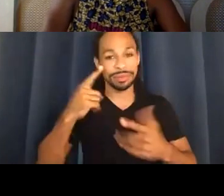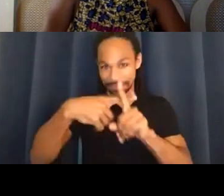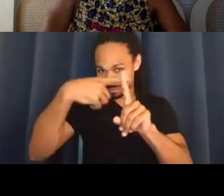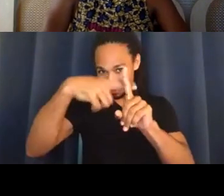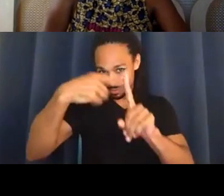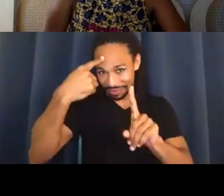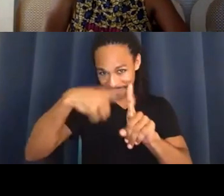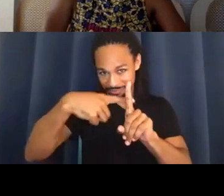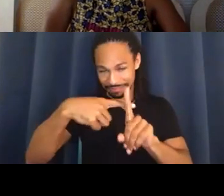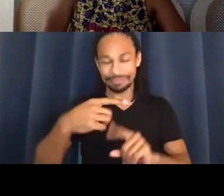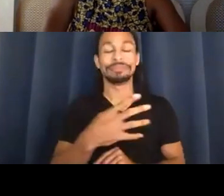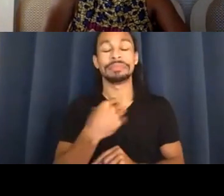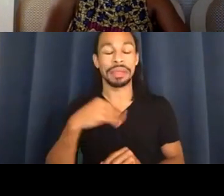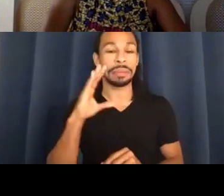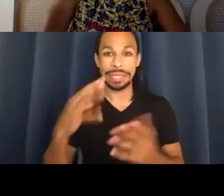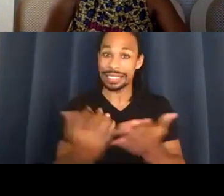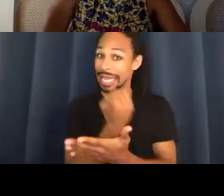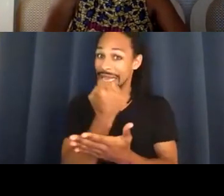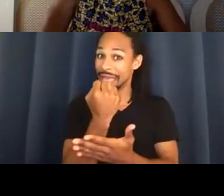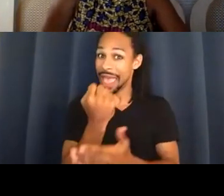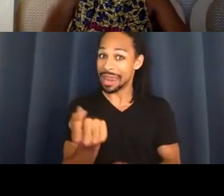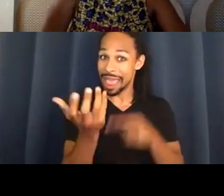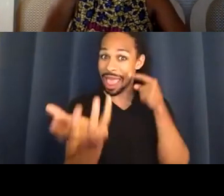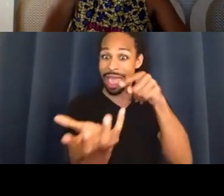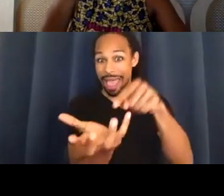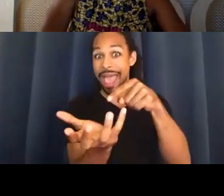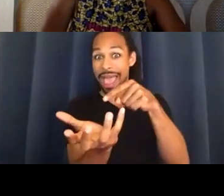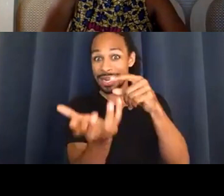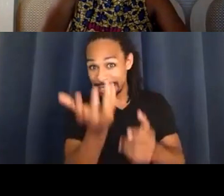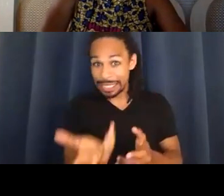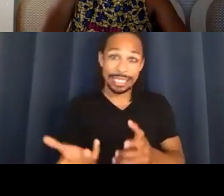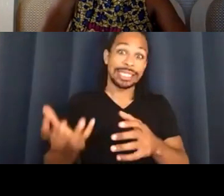and I'm going to build and create and I look forward